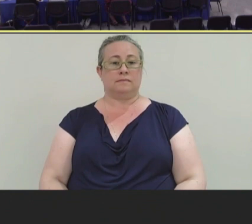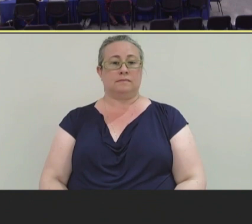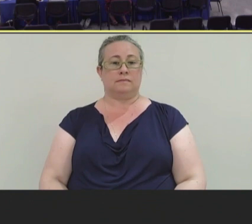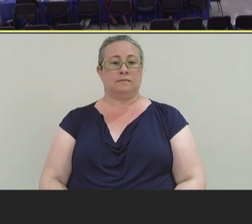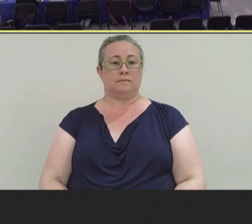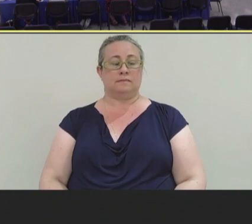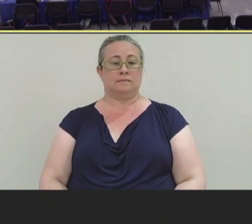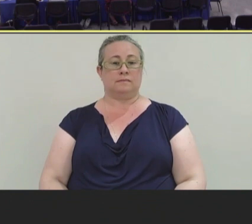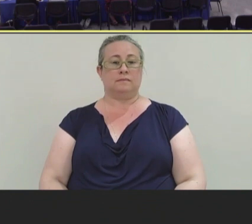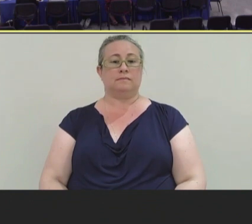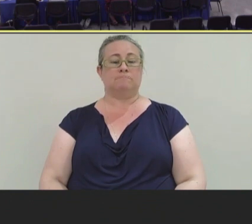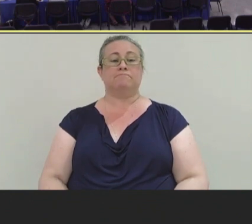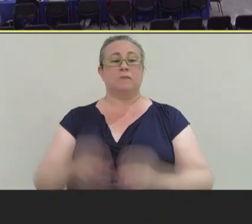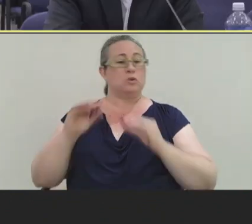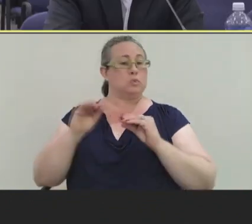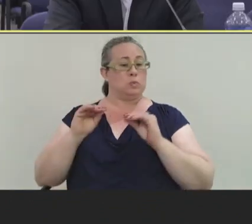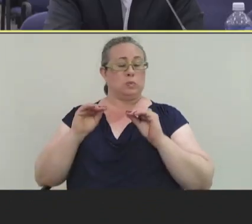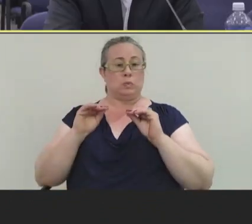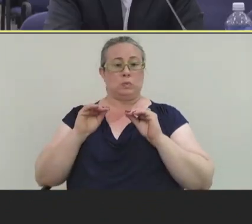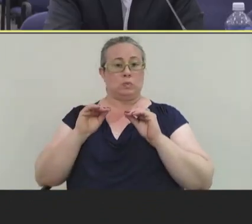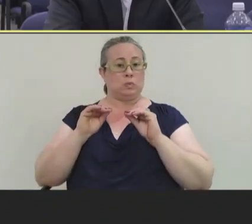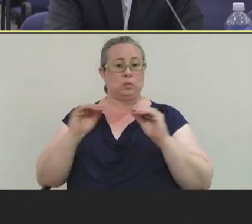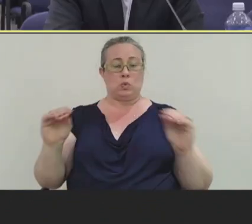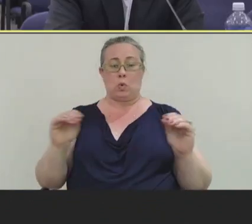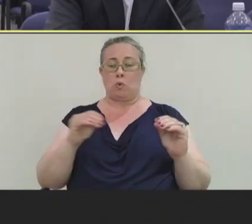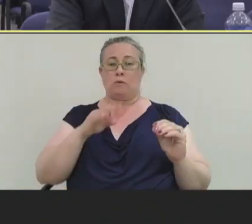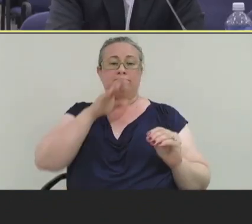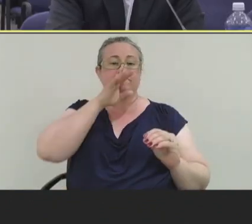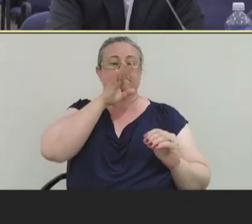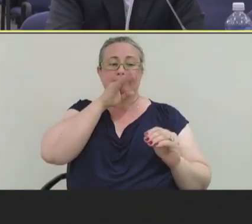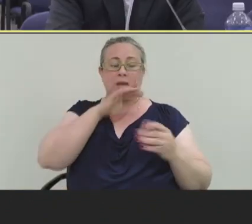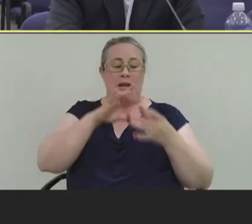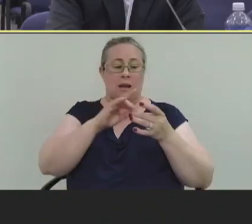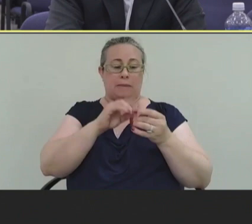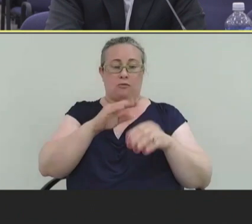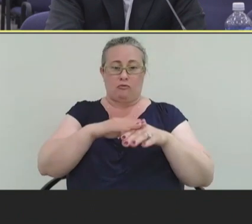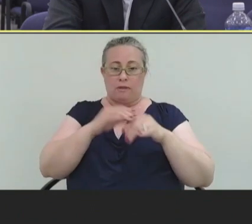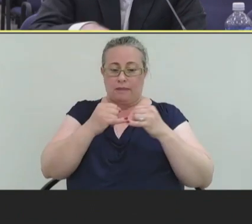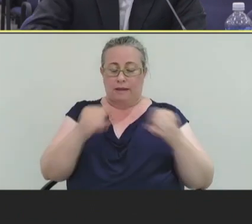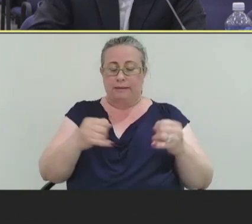All right. We do not have any verbal comments online. As such,